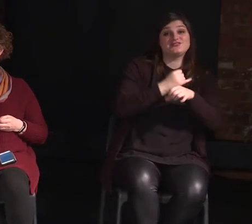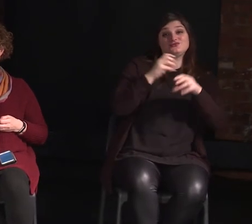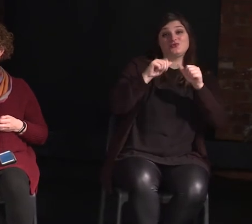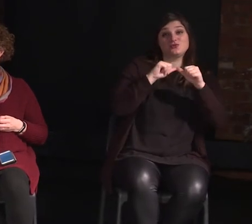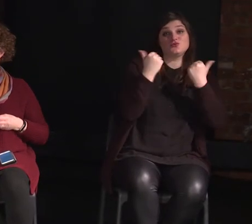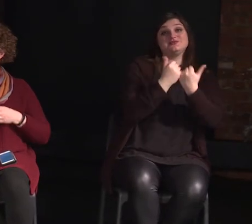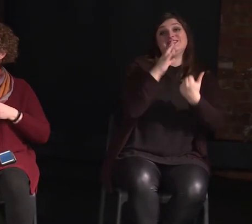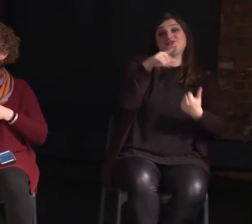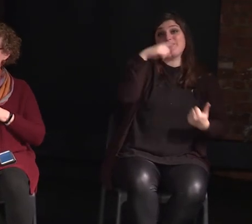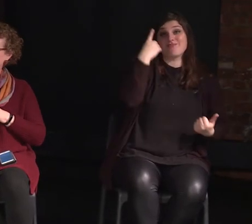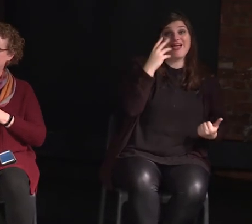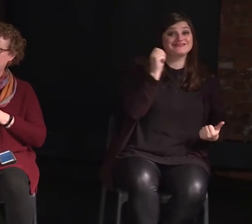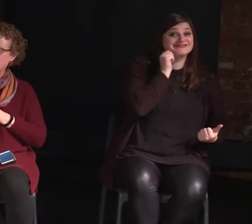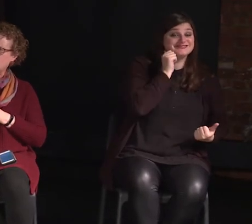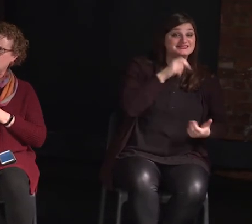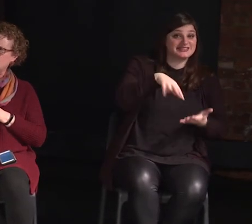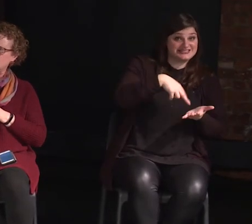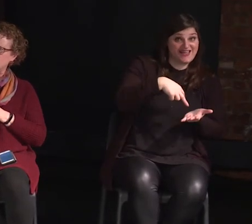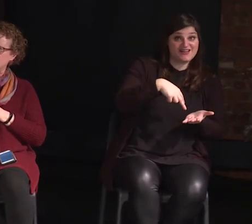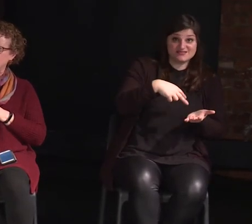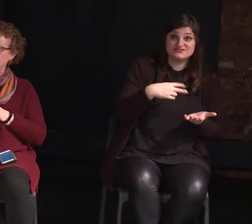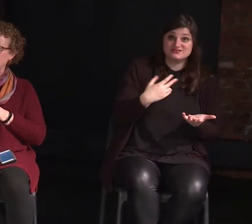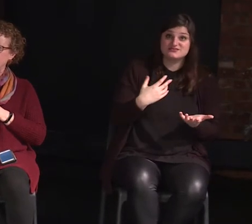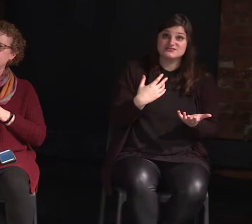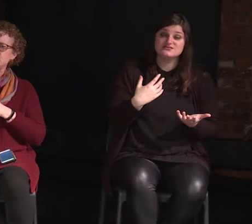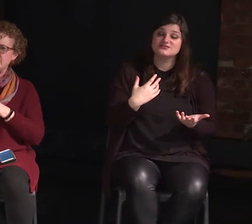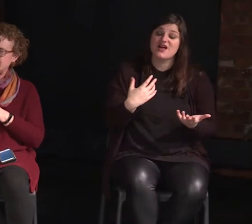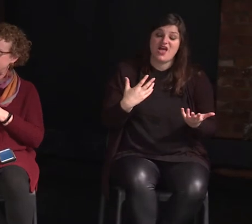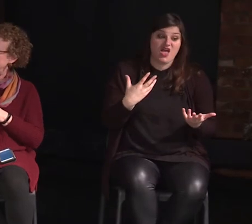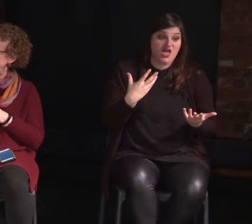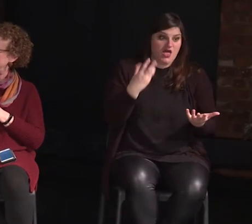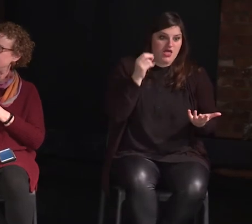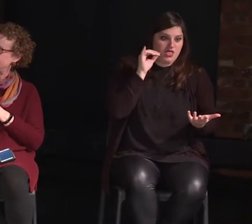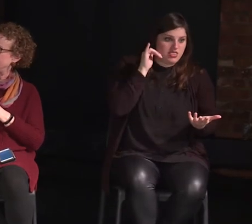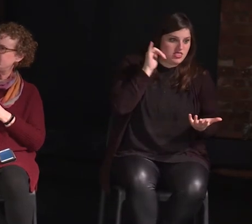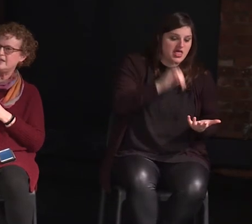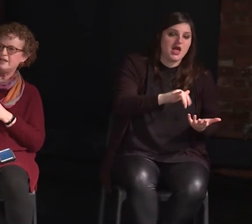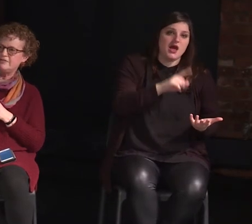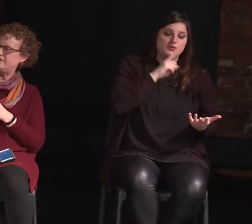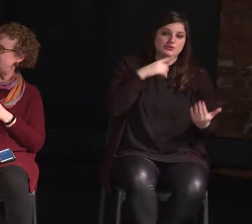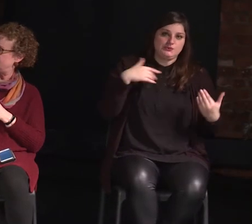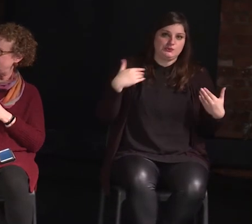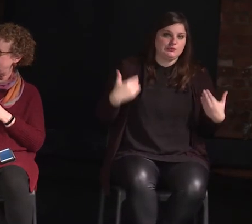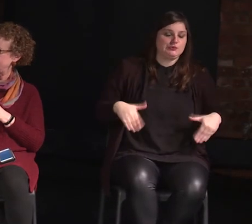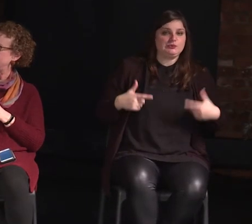and that has been hugely educative I think both to NFF and to Mellon.